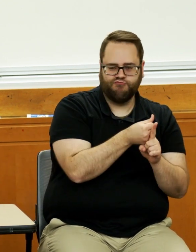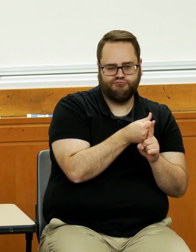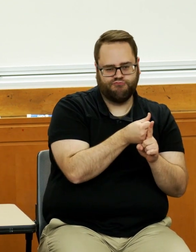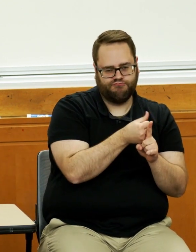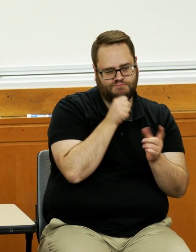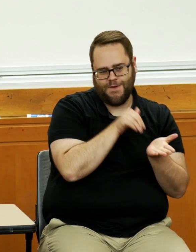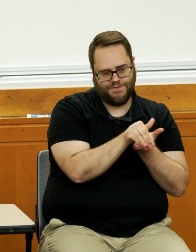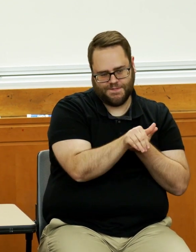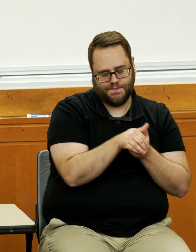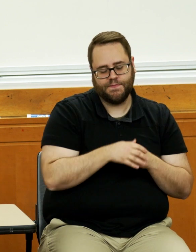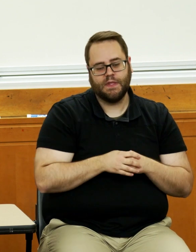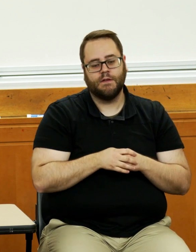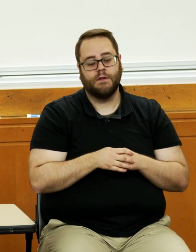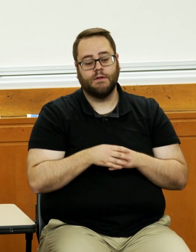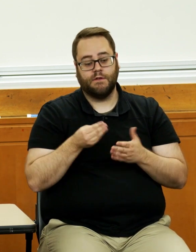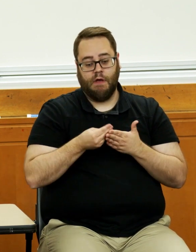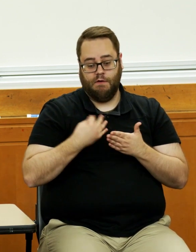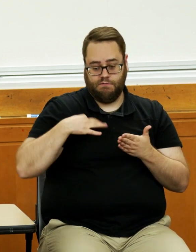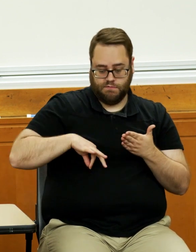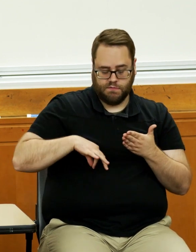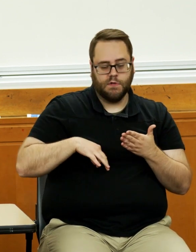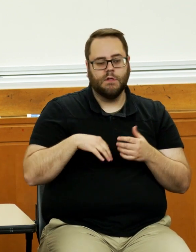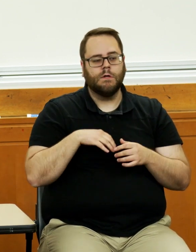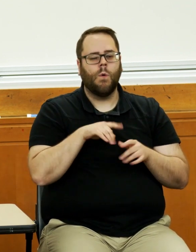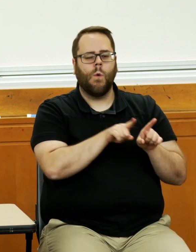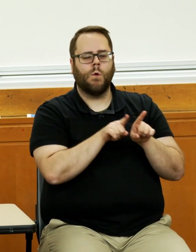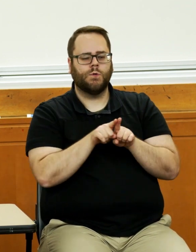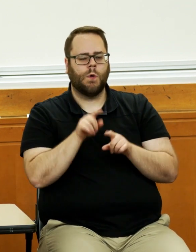Beyond financial gain, there's also a sort of personal cachet that is often